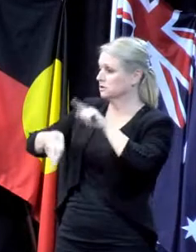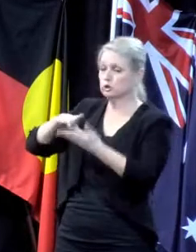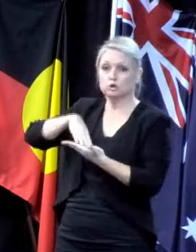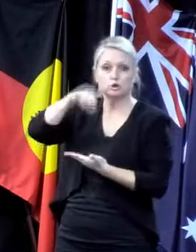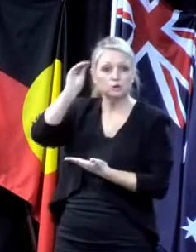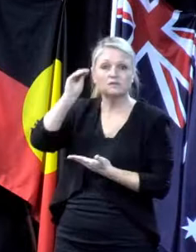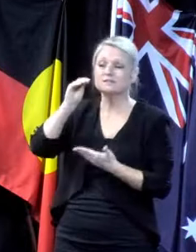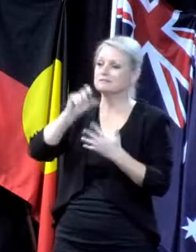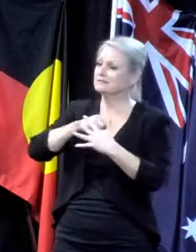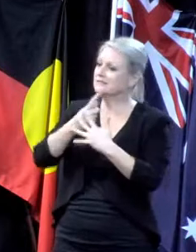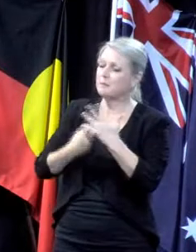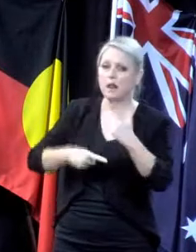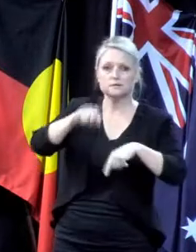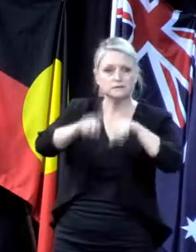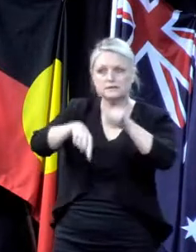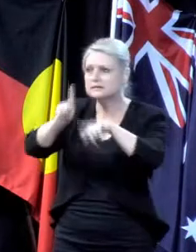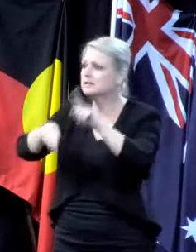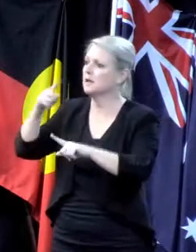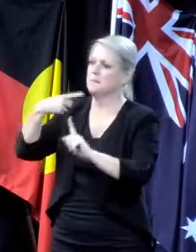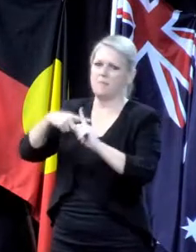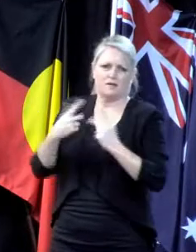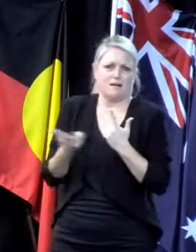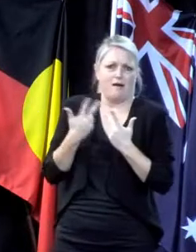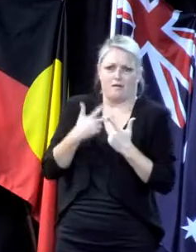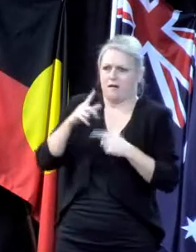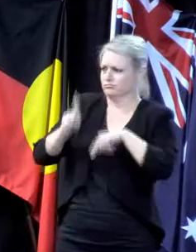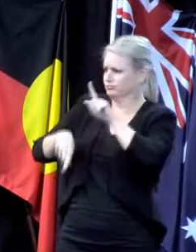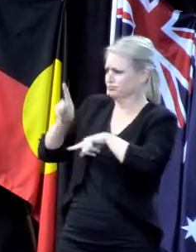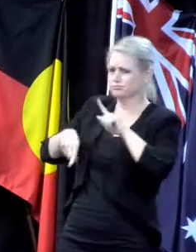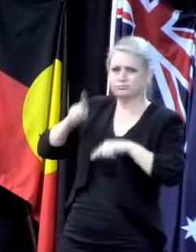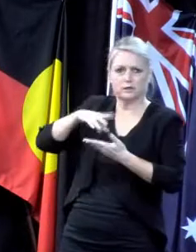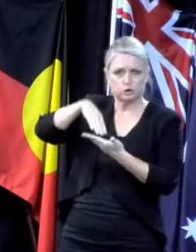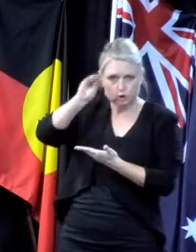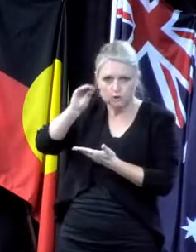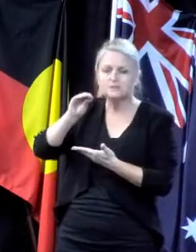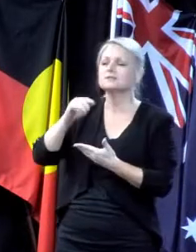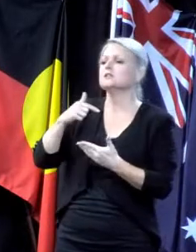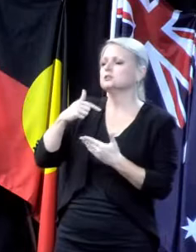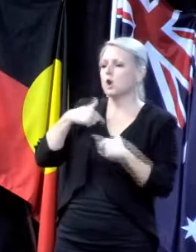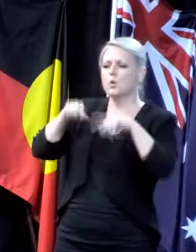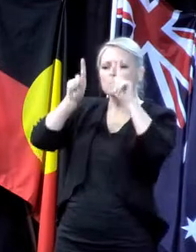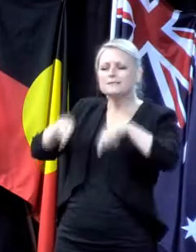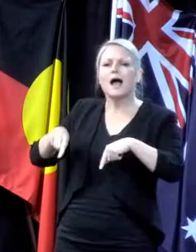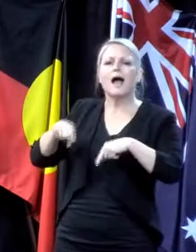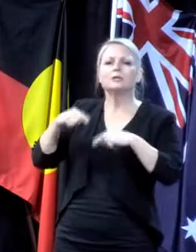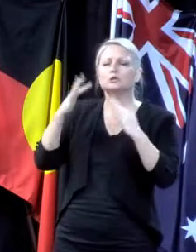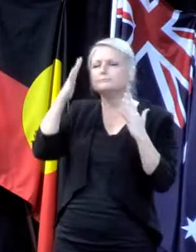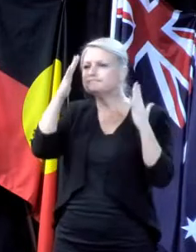of disability and all the diverse learners in our school. And we will begin to populate our classrooms.